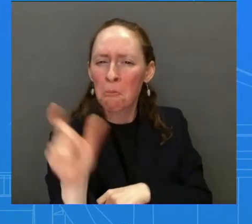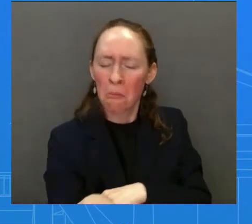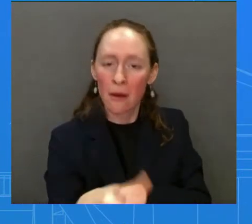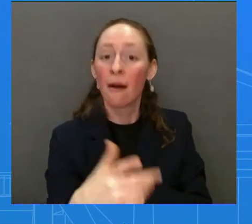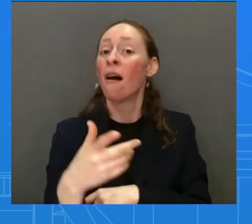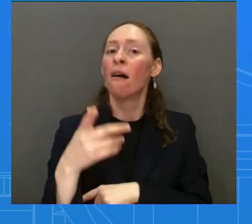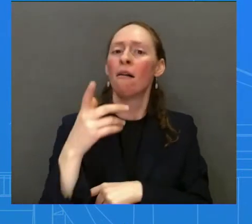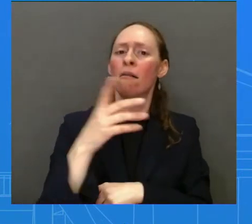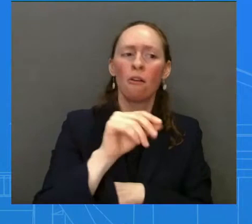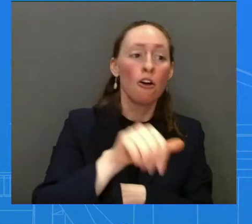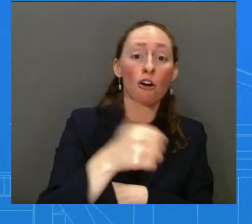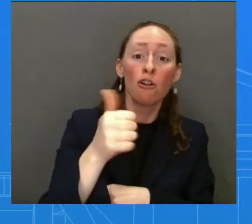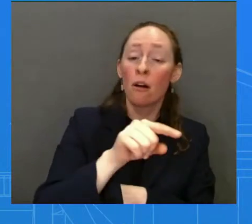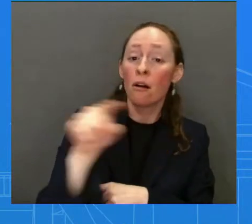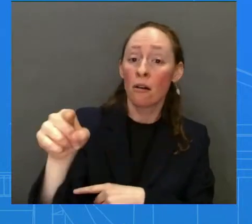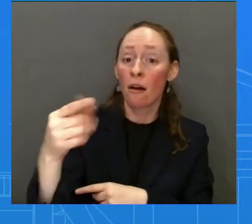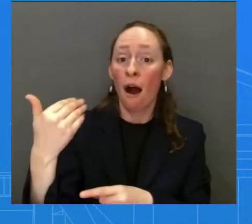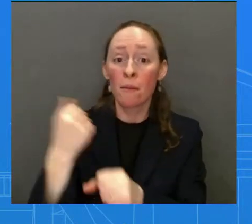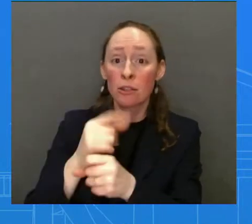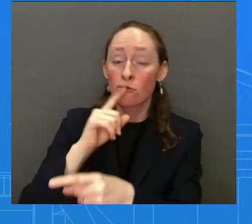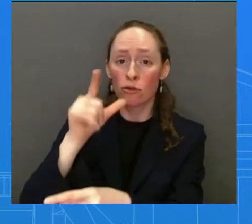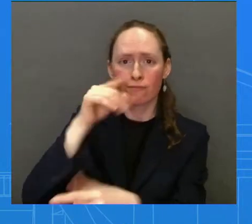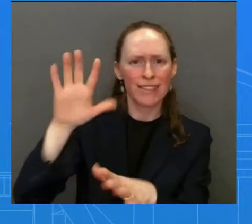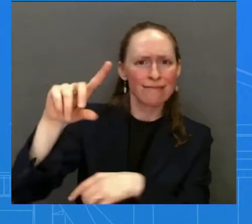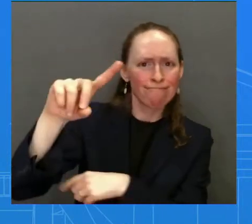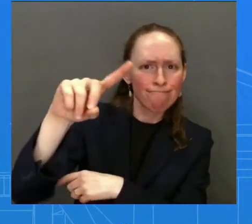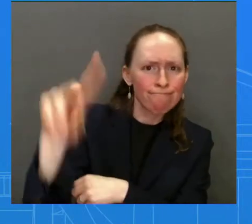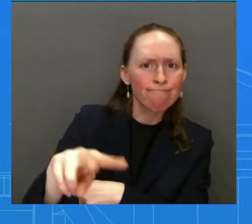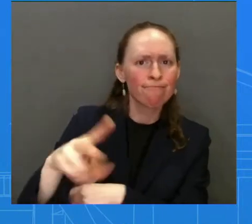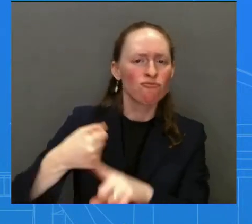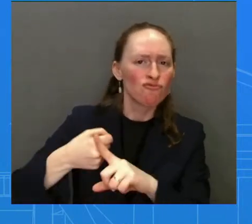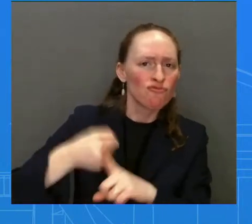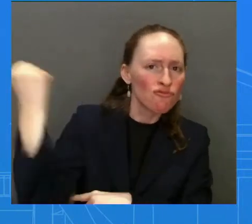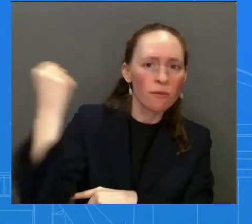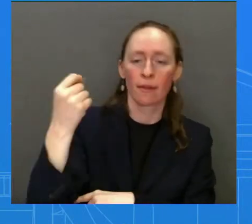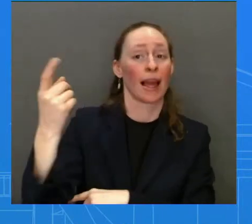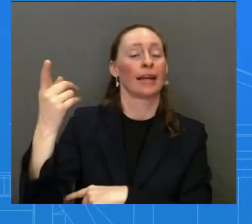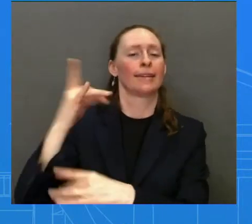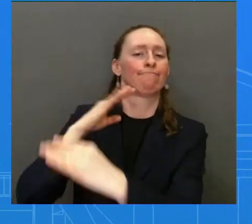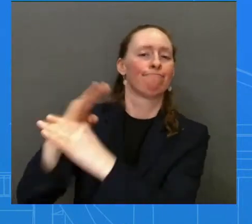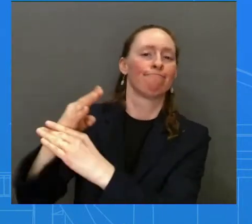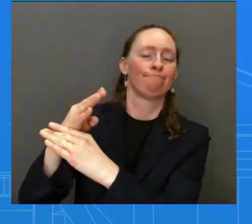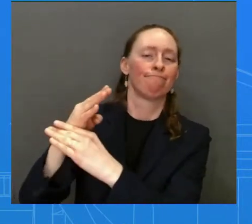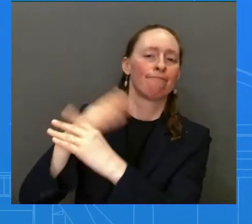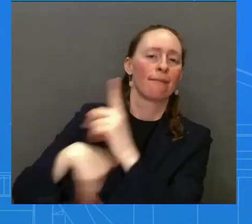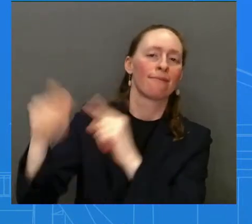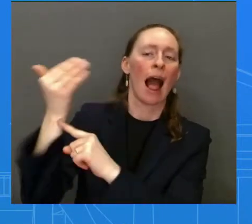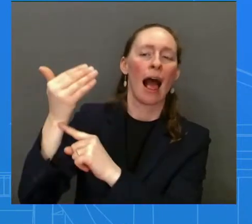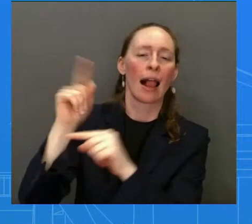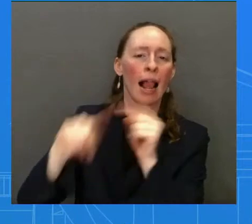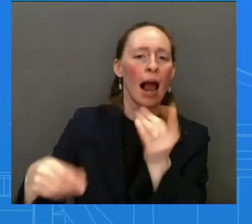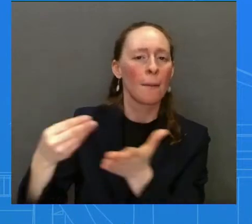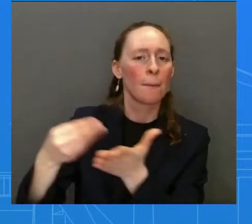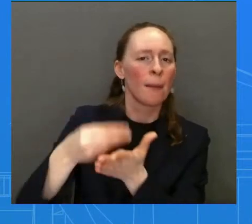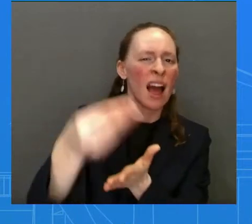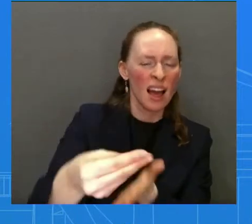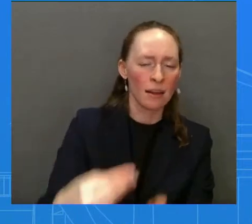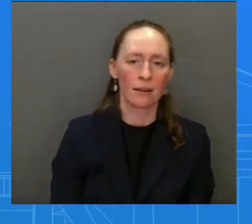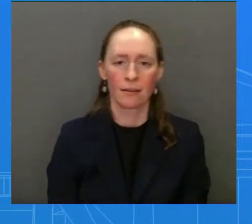that Congress can actually act on if they come together and take action. And so, we're going to -- we can't -- we can't --